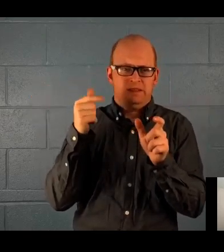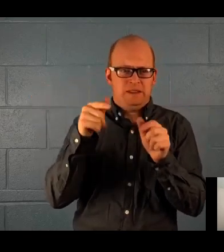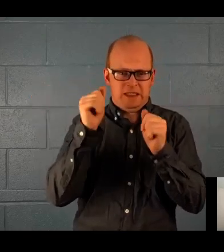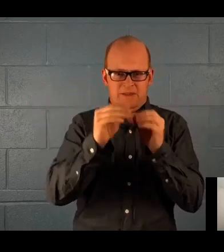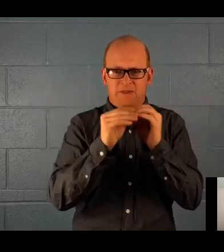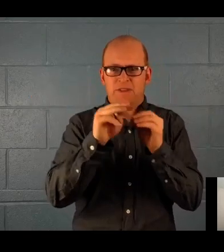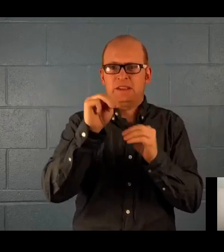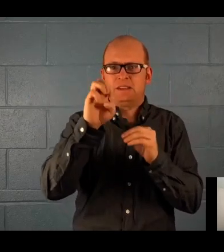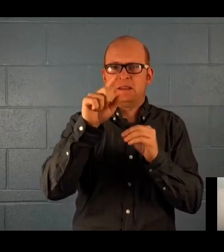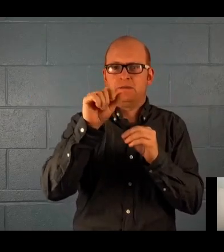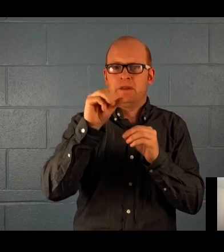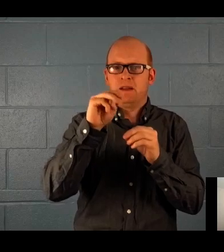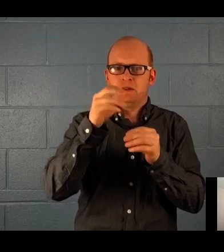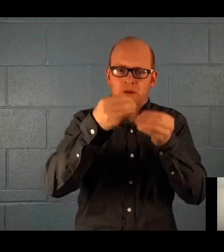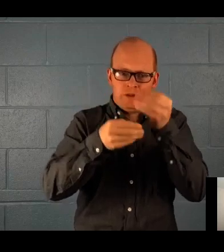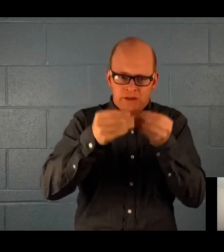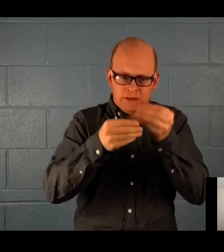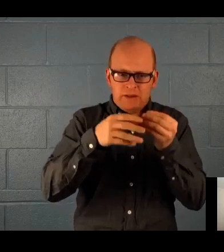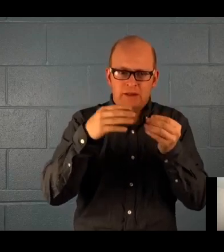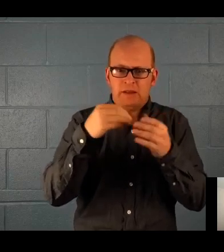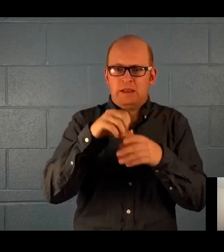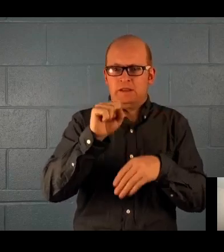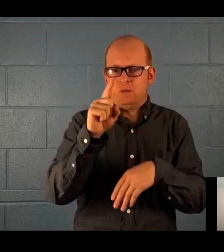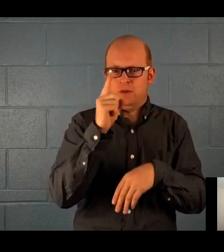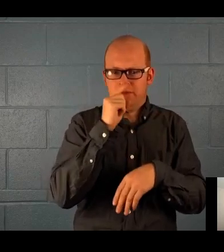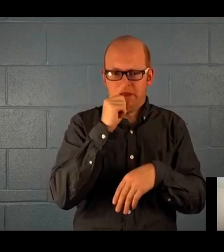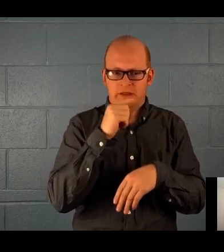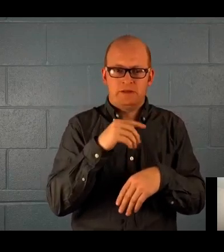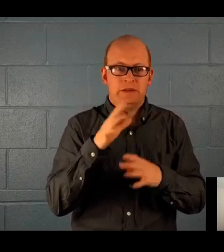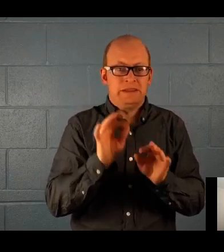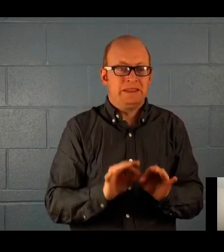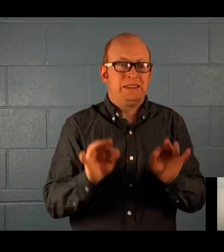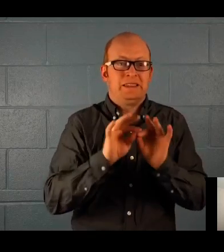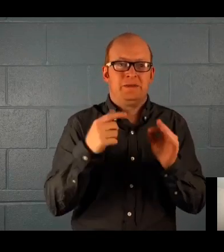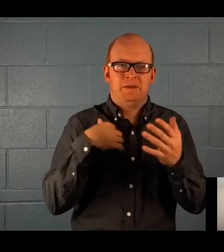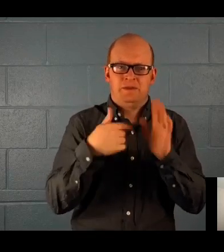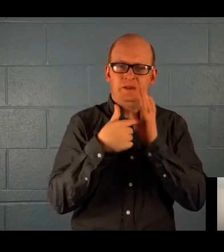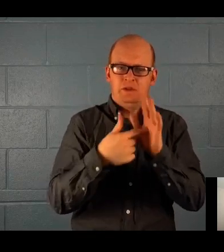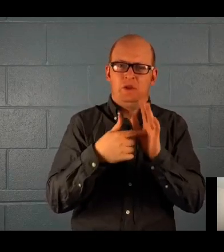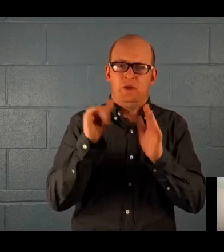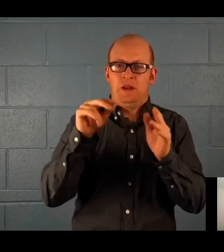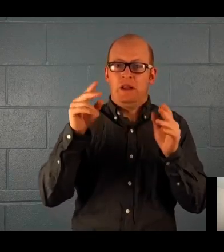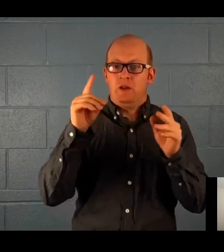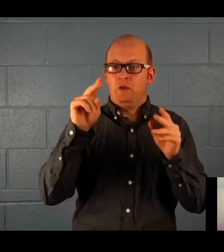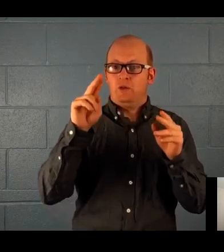mediated myosin VIIA sequence is 100% normal. And we also showed that there was